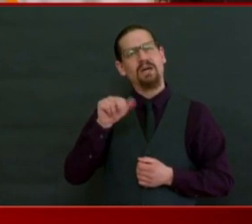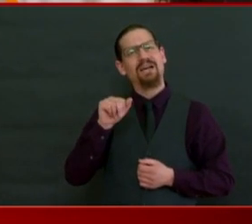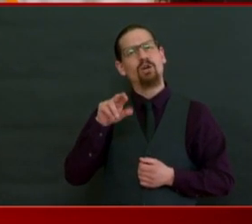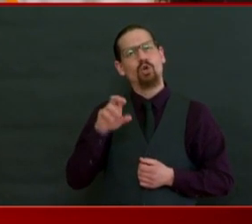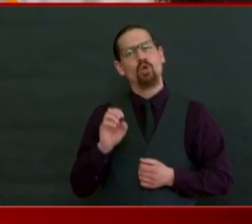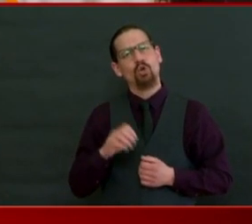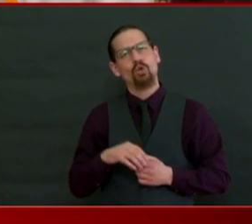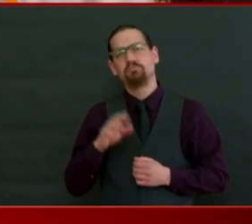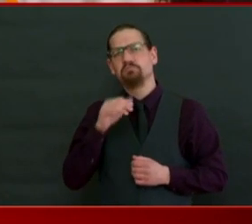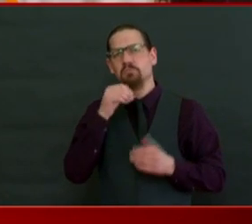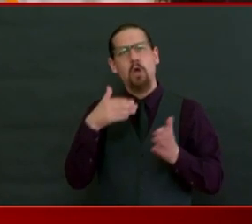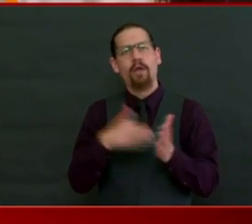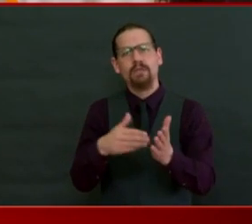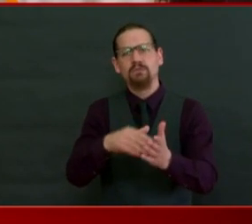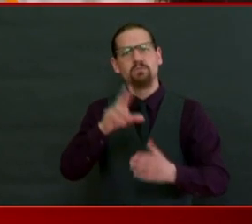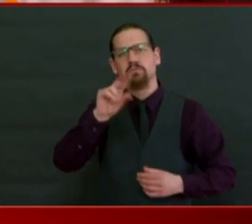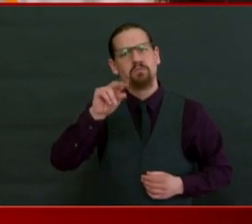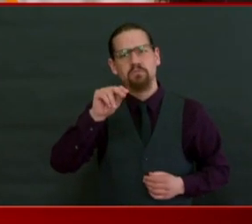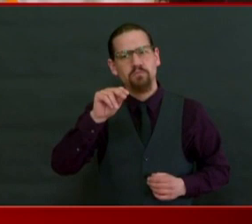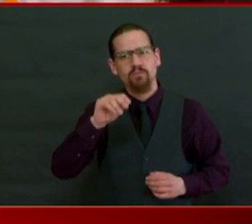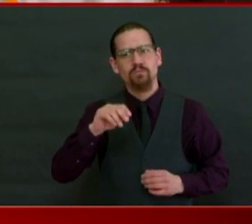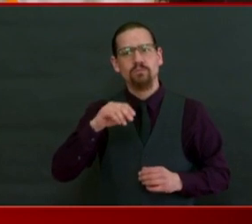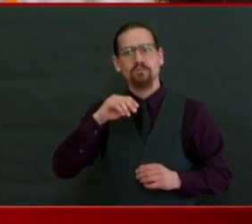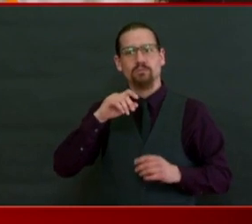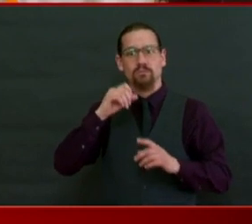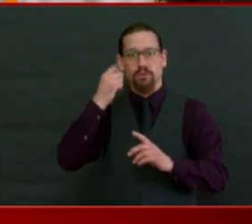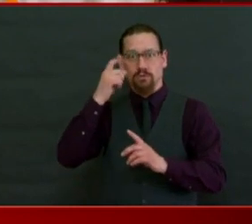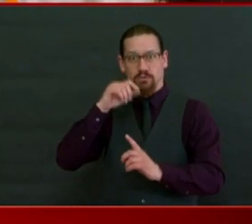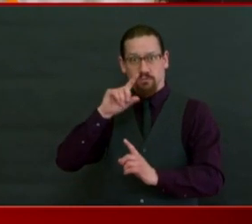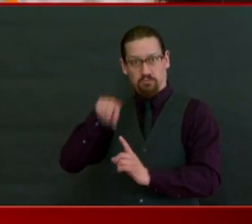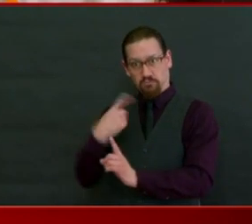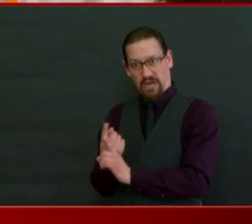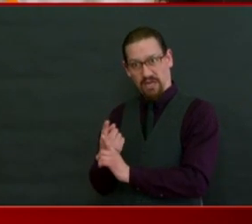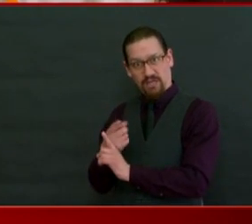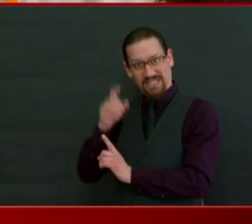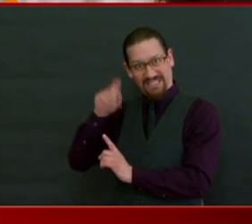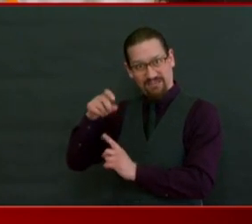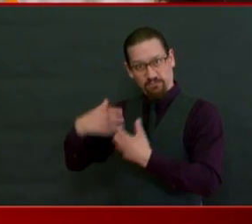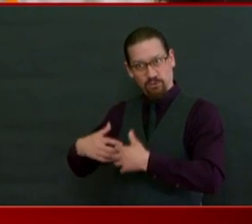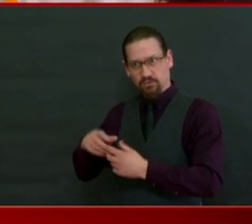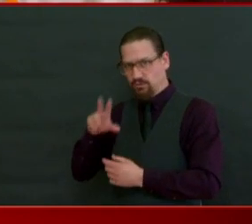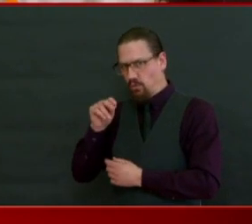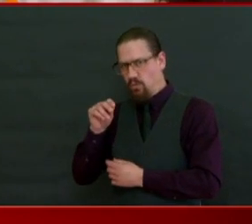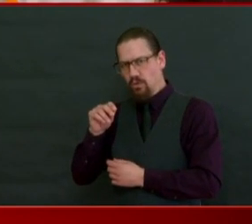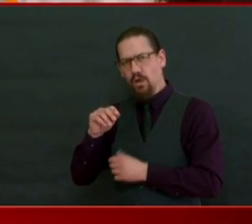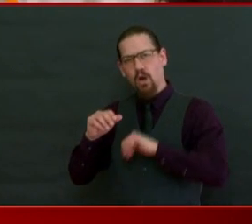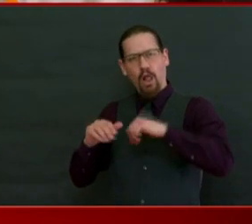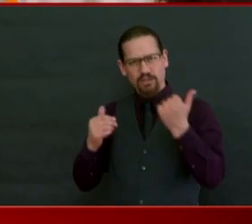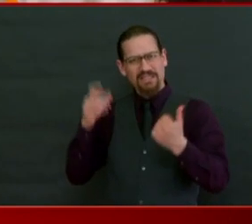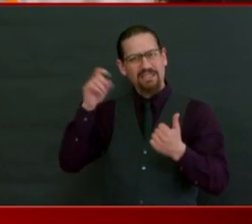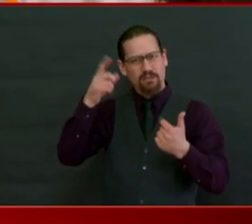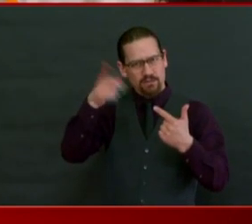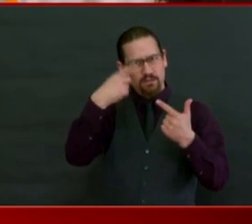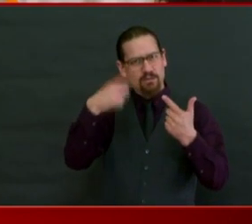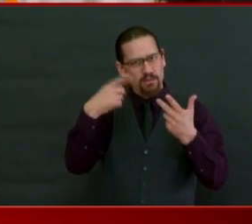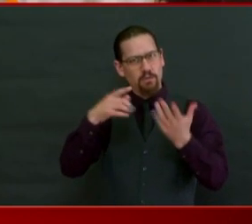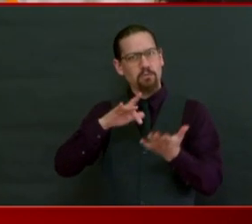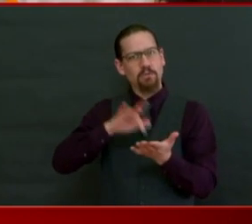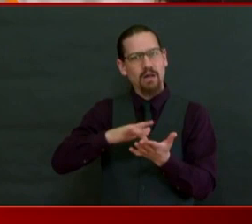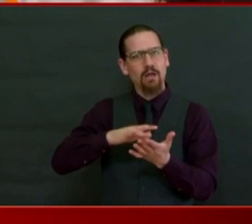VENTILATORS IN A NURSING HOME SETTING. VENTILATORS ARE ONE ELEMENT OF THE ENTIRE CARE THAT'S REQUIRED TO BE ABLE TO HAVE SOMEONE ON A MACHINE THAT'S BREATHING FOR